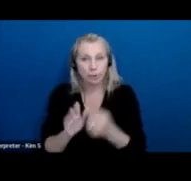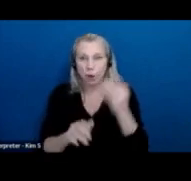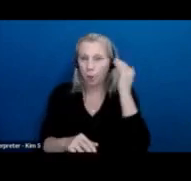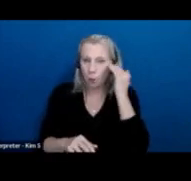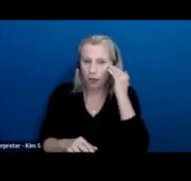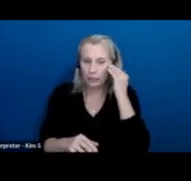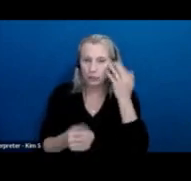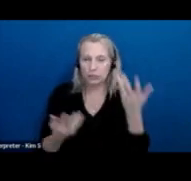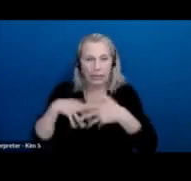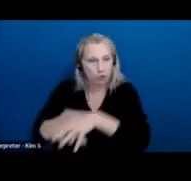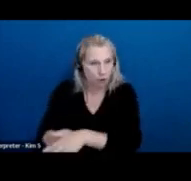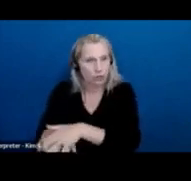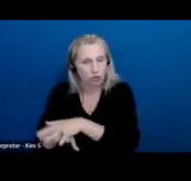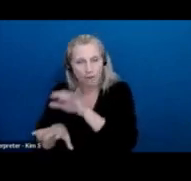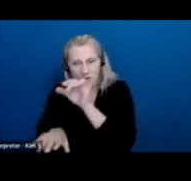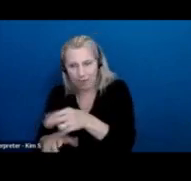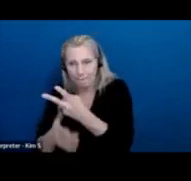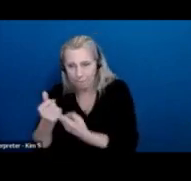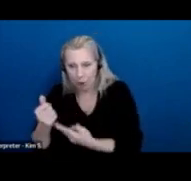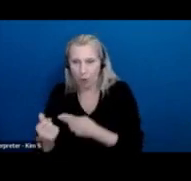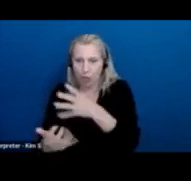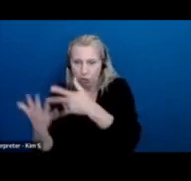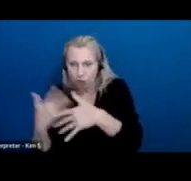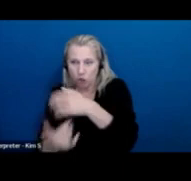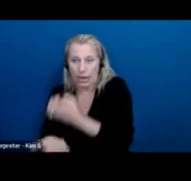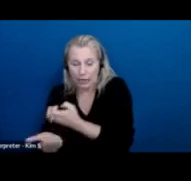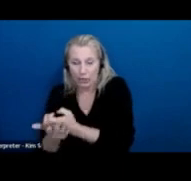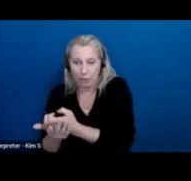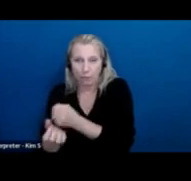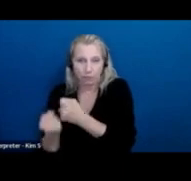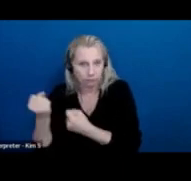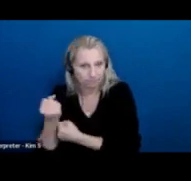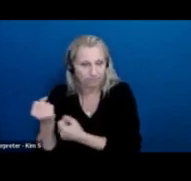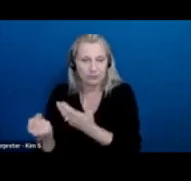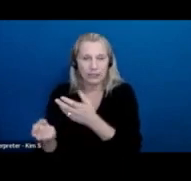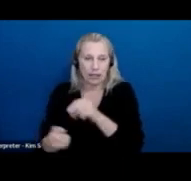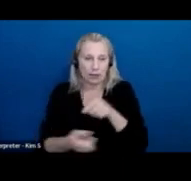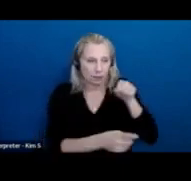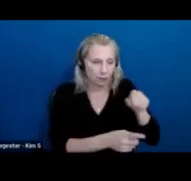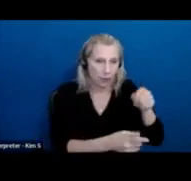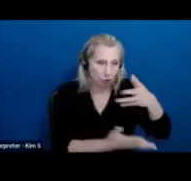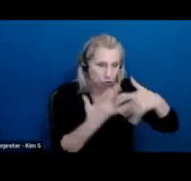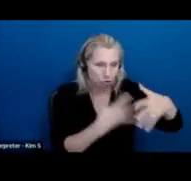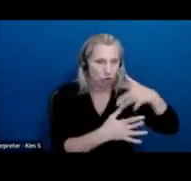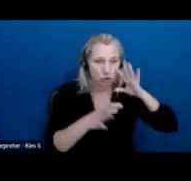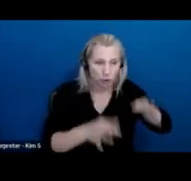integration of both the socio economic framework and the social determinants of health as